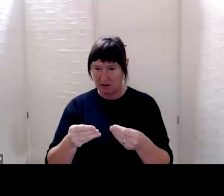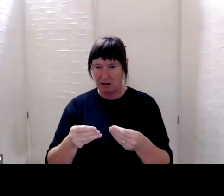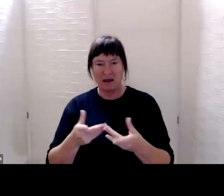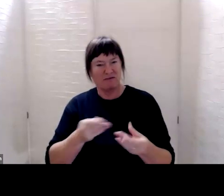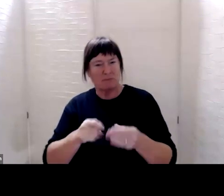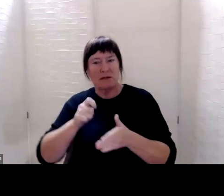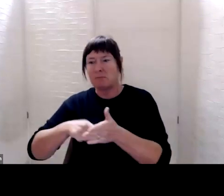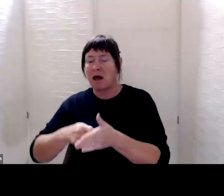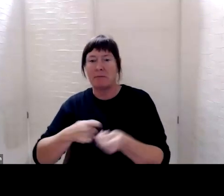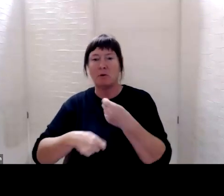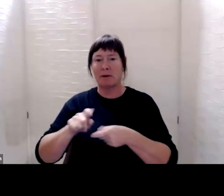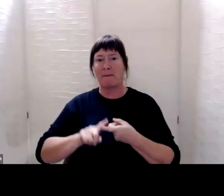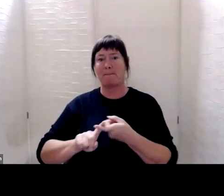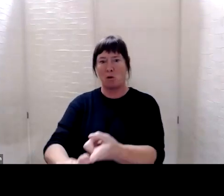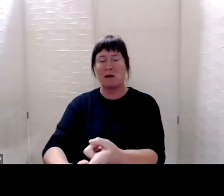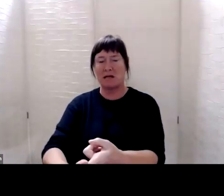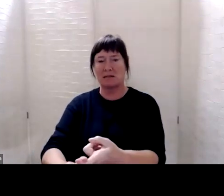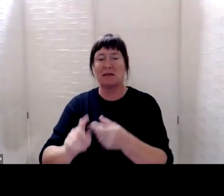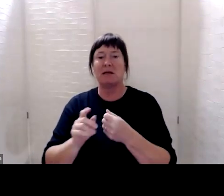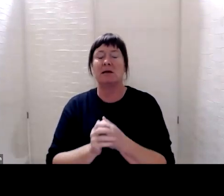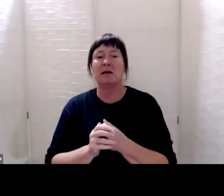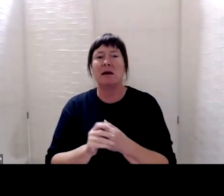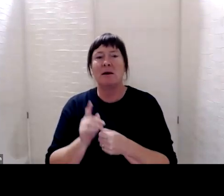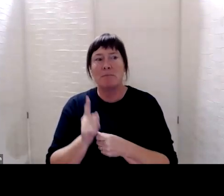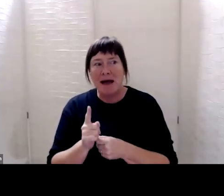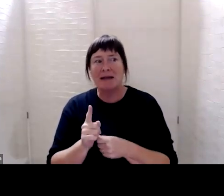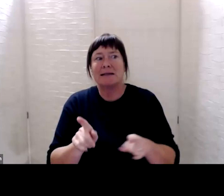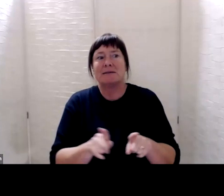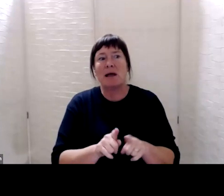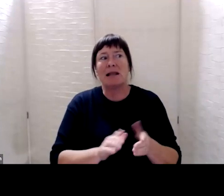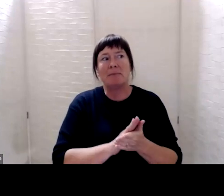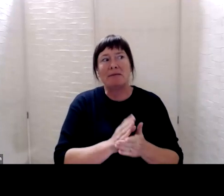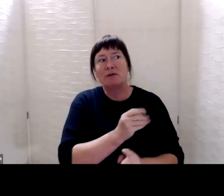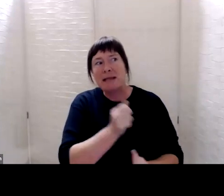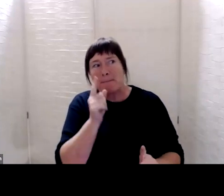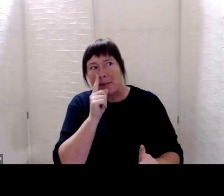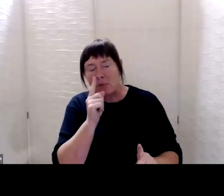However, this has also meant that people at times have been confused about